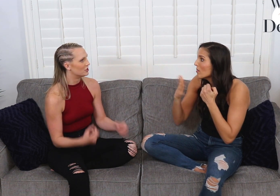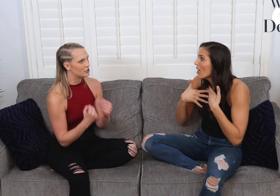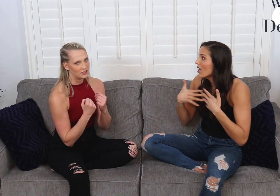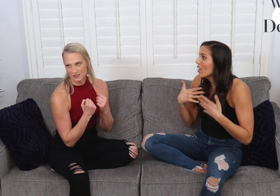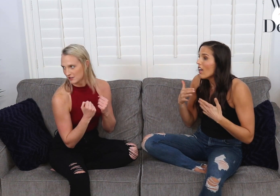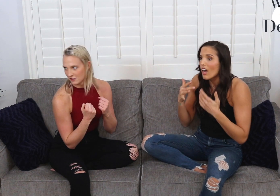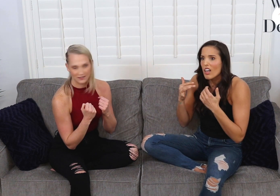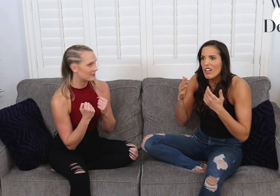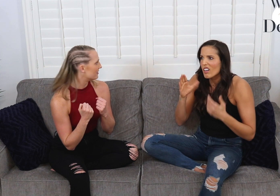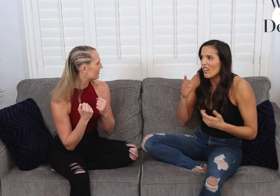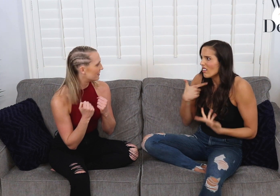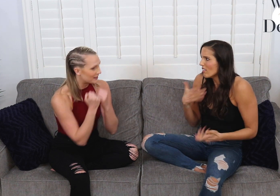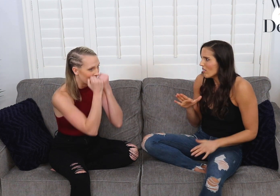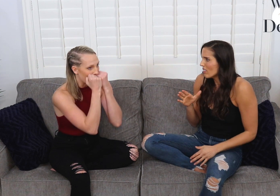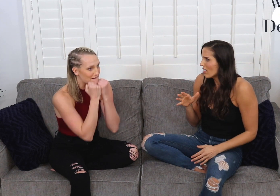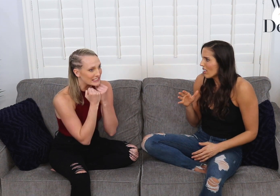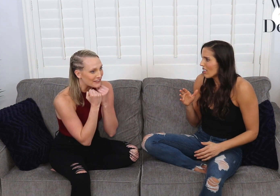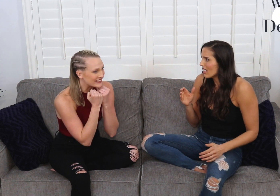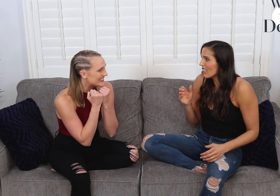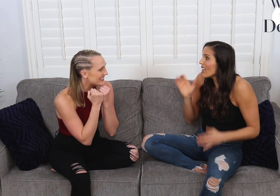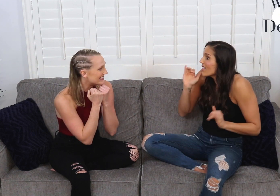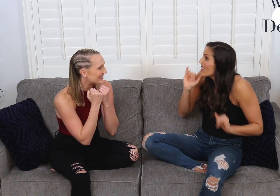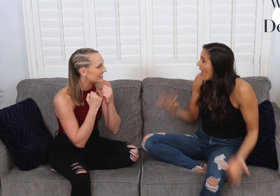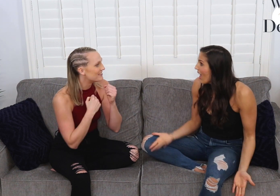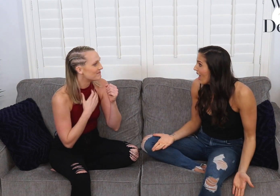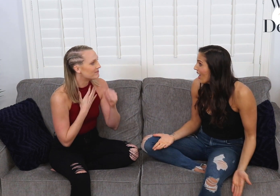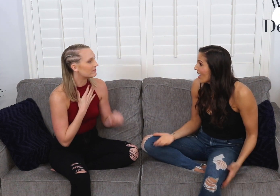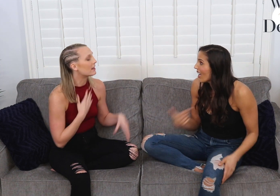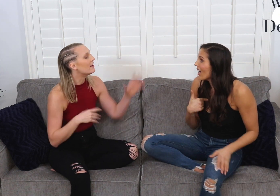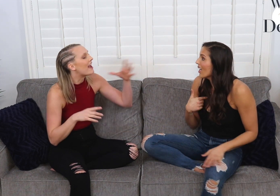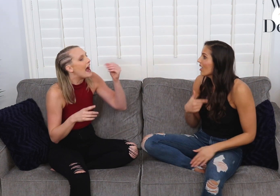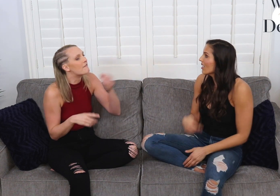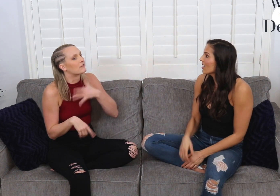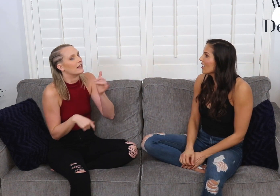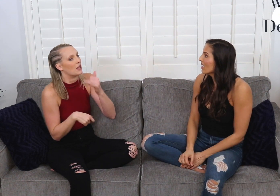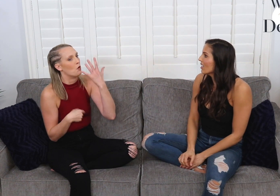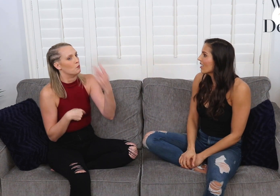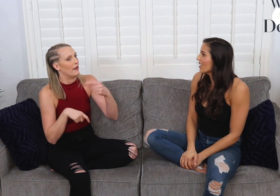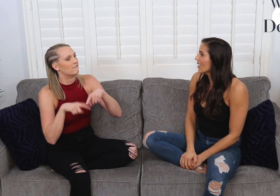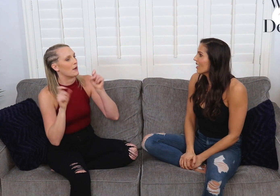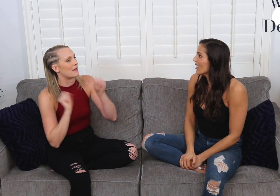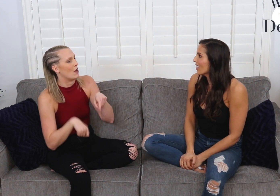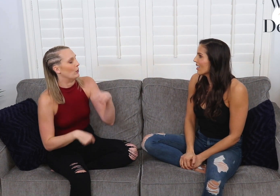and like breathe their air towards me. And I feel like they went from,